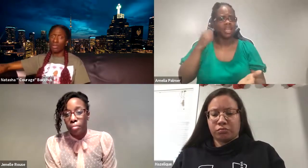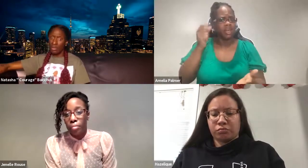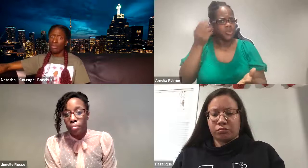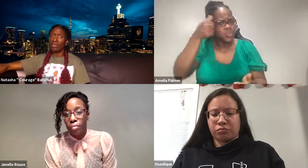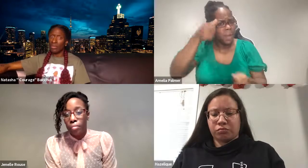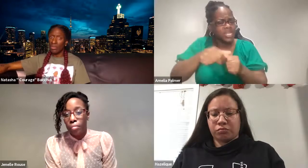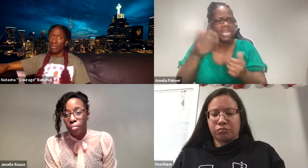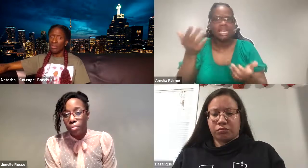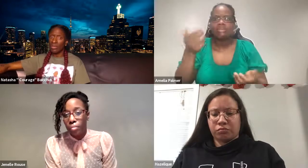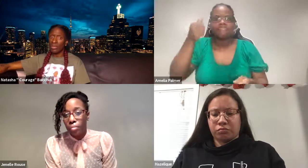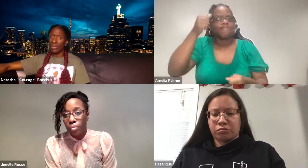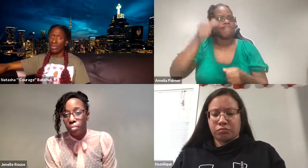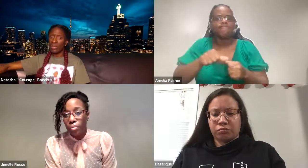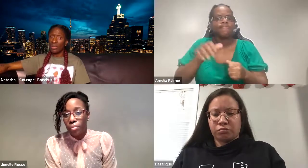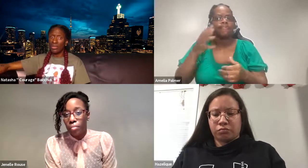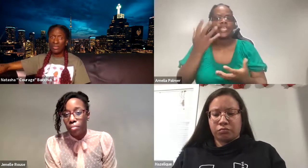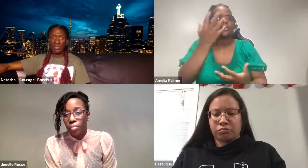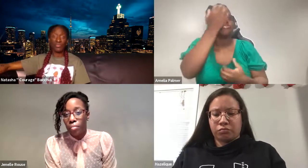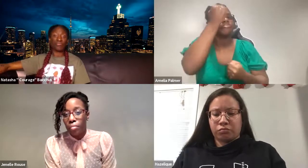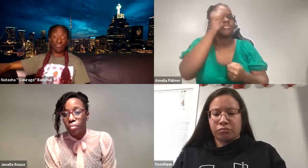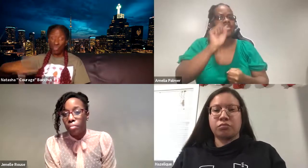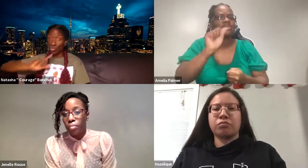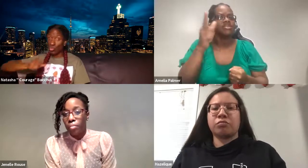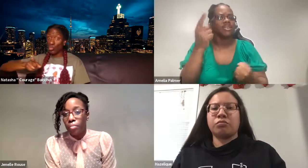whatever sign language is in their dominant country and that language becomes dominant